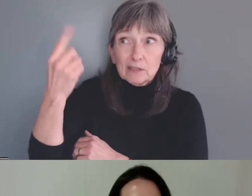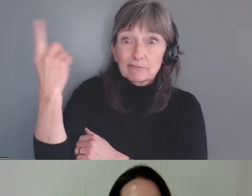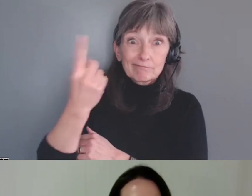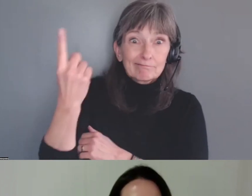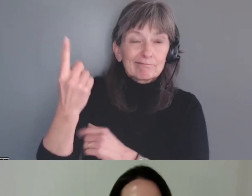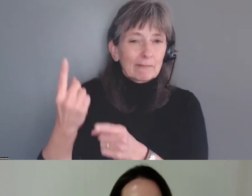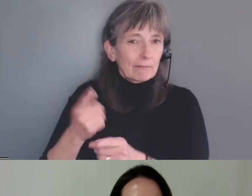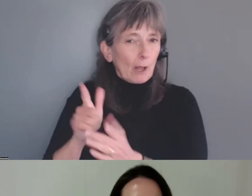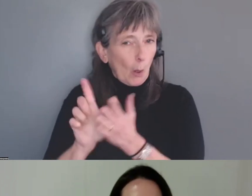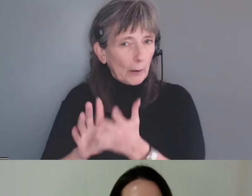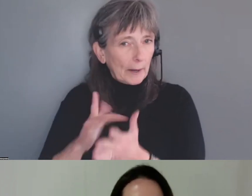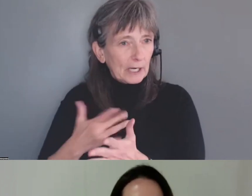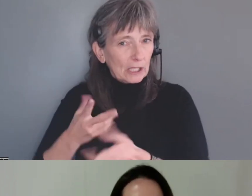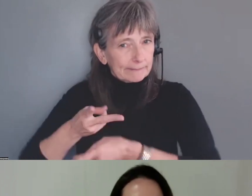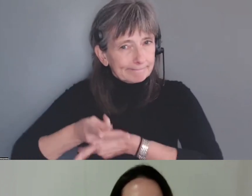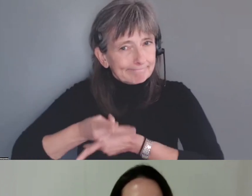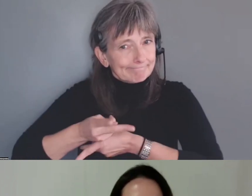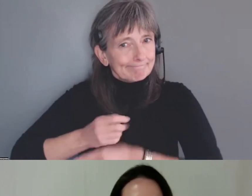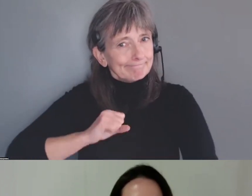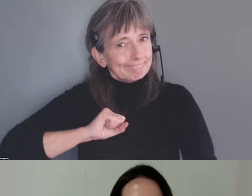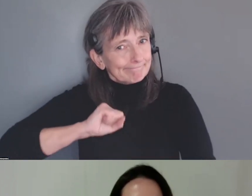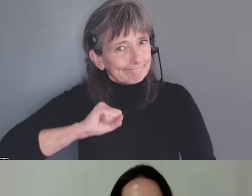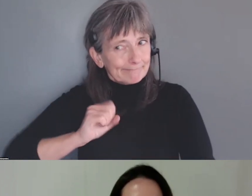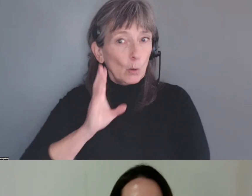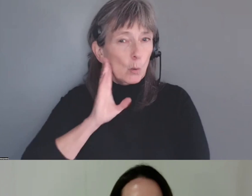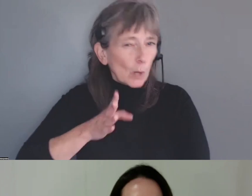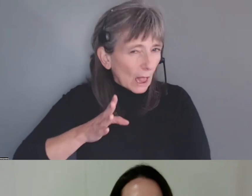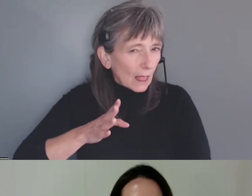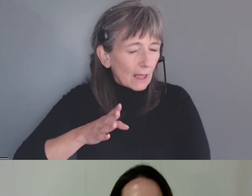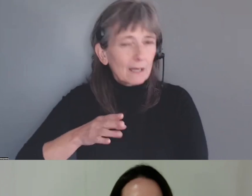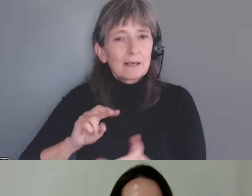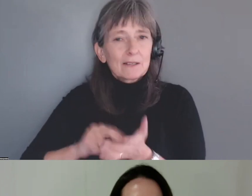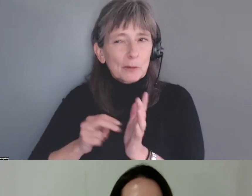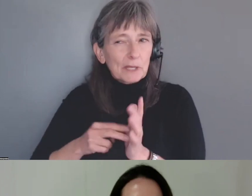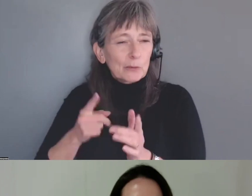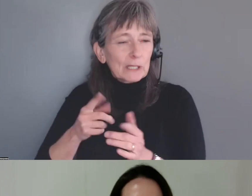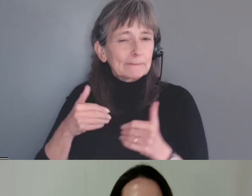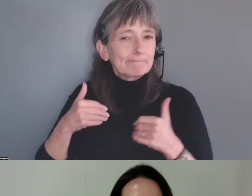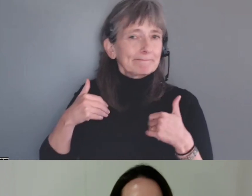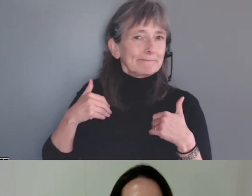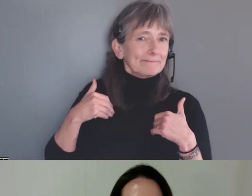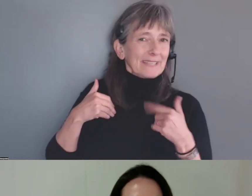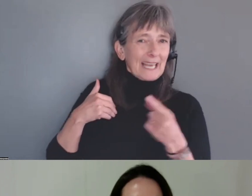and very reluctant. So, let's take a step back. Madeleine: They might not jump on it, yeah.